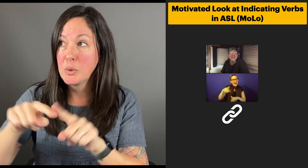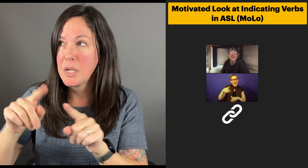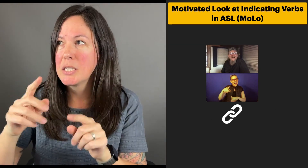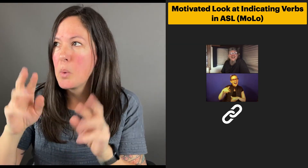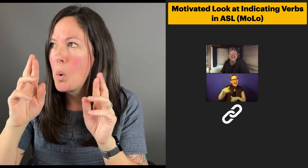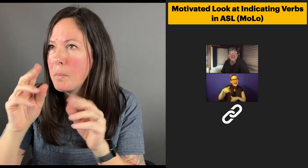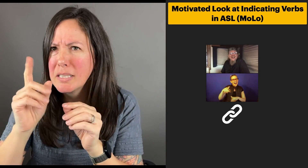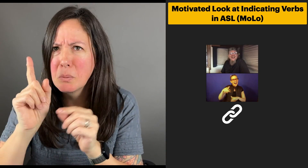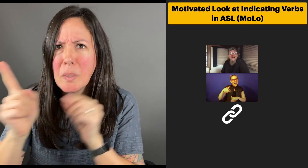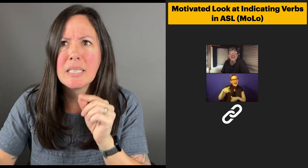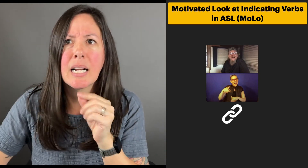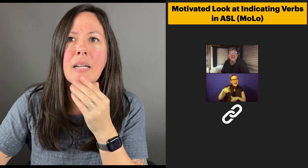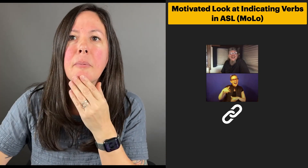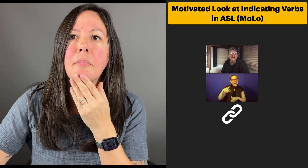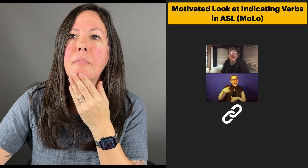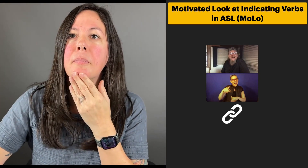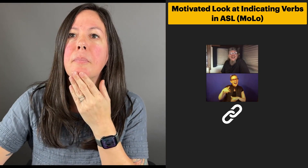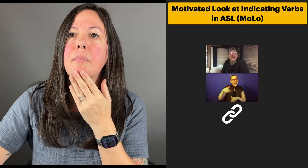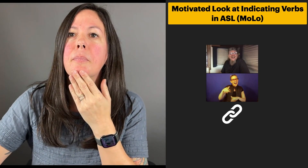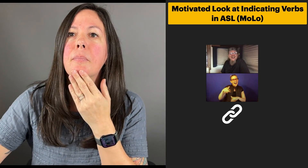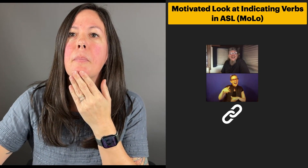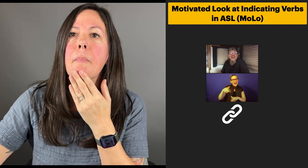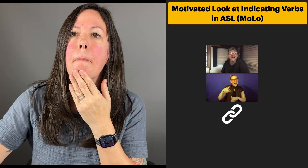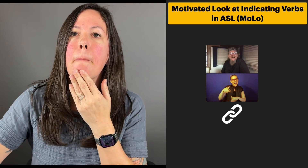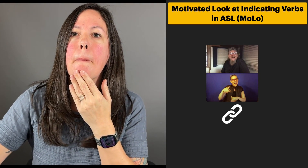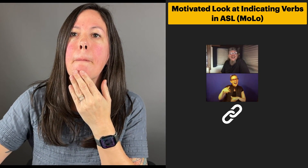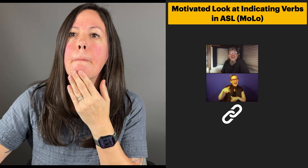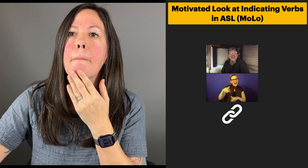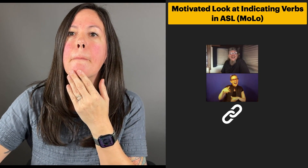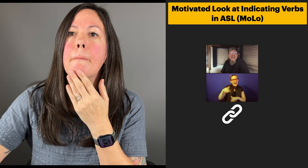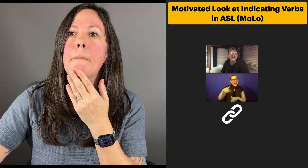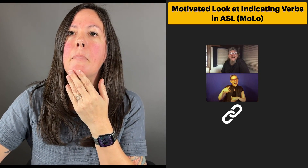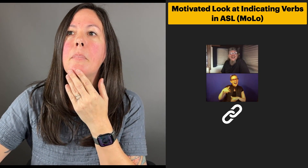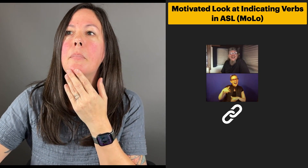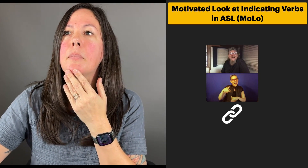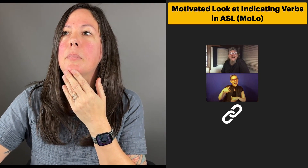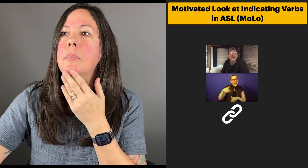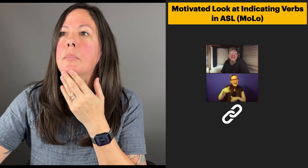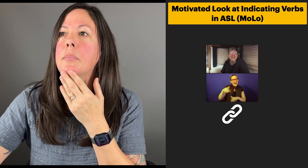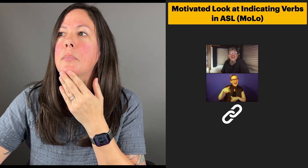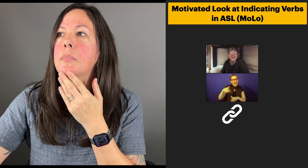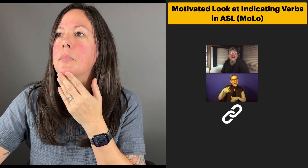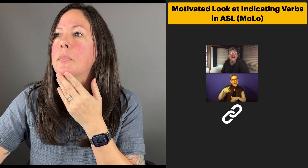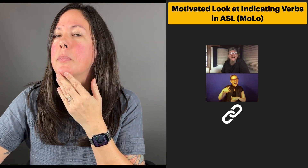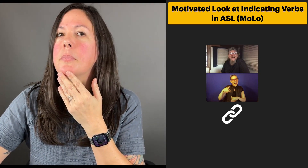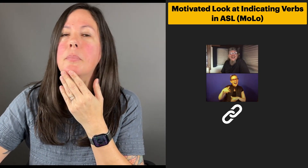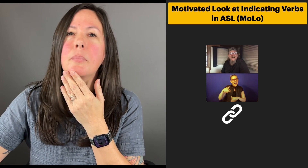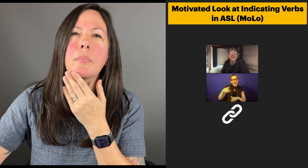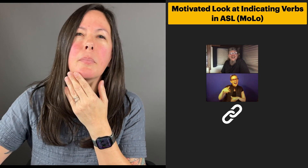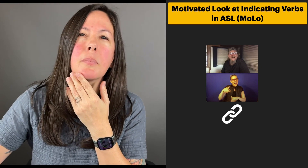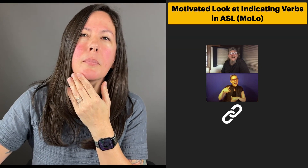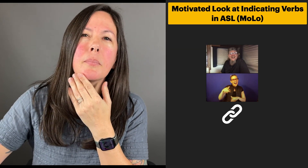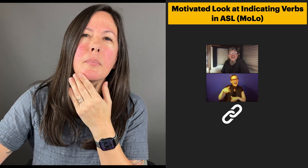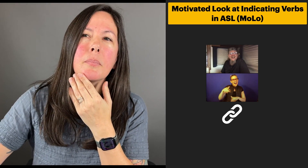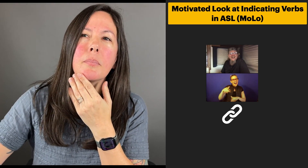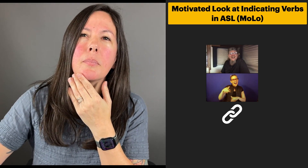the collection if I can find the actual video and where the screen is located on my desktop at this